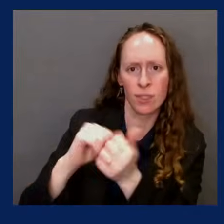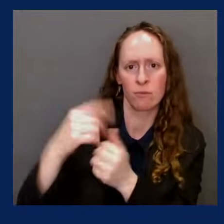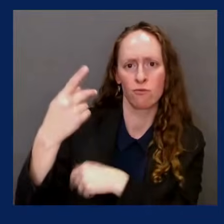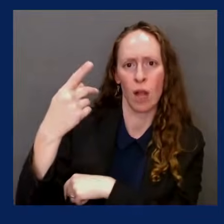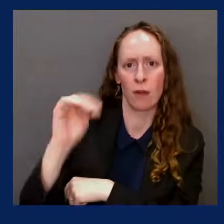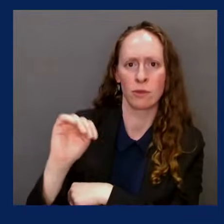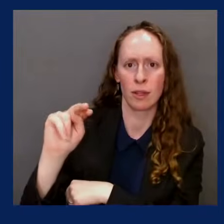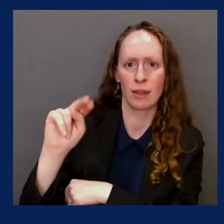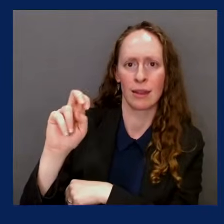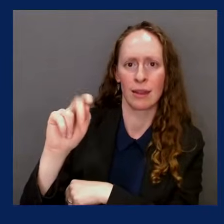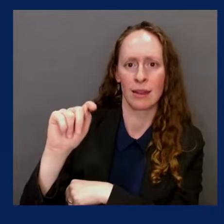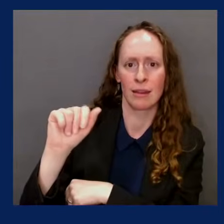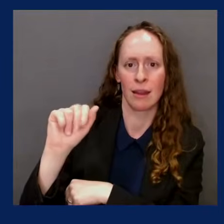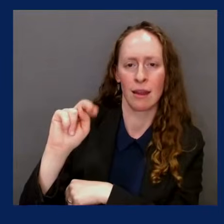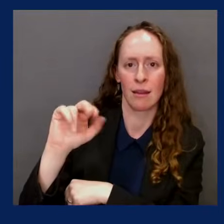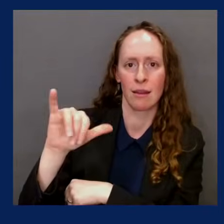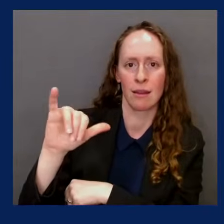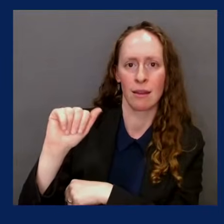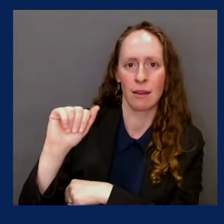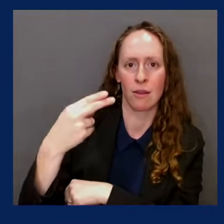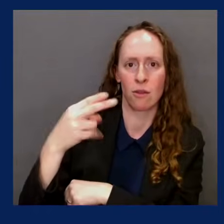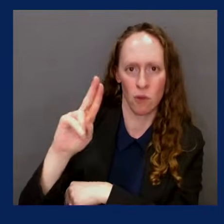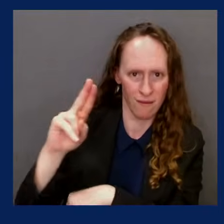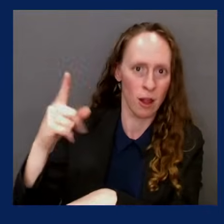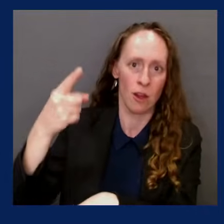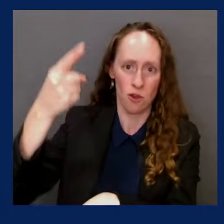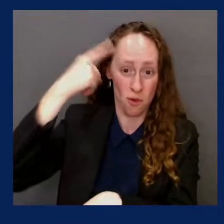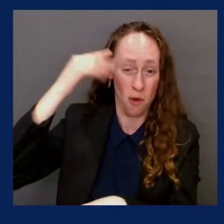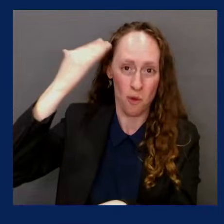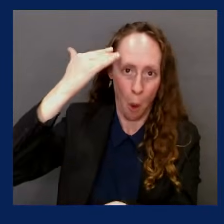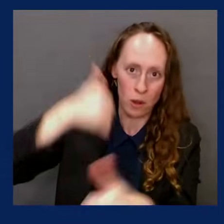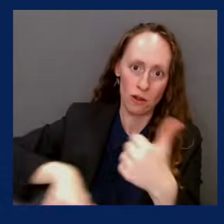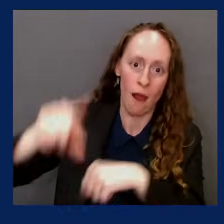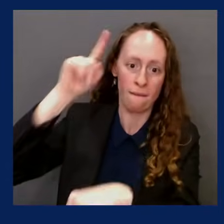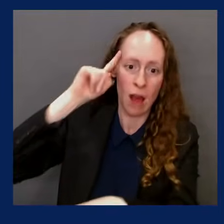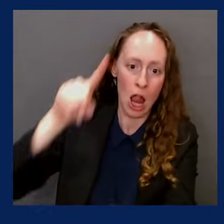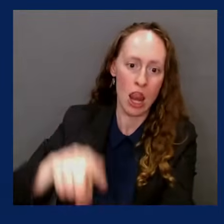there last week to Israel. Have you sought assurances from him